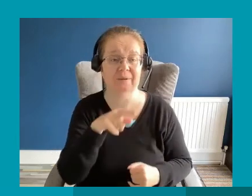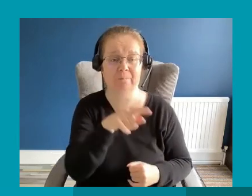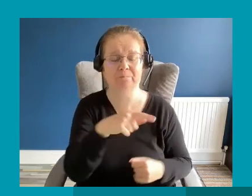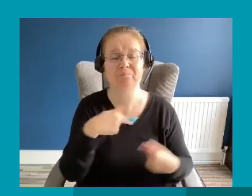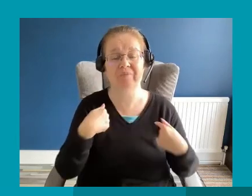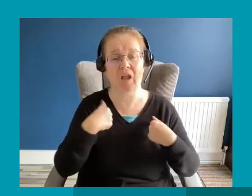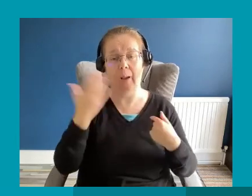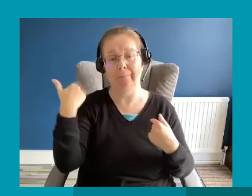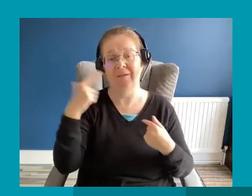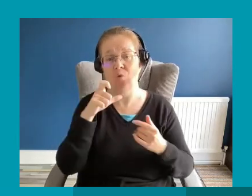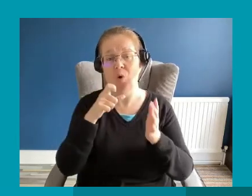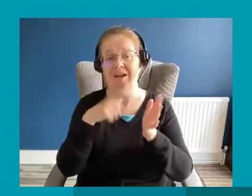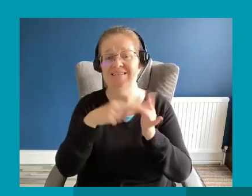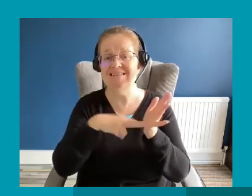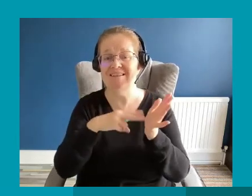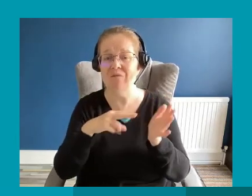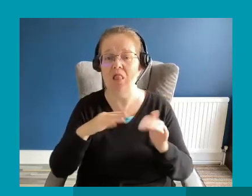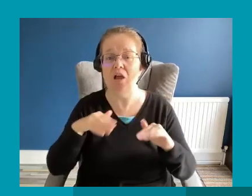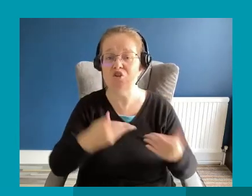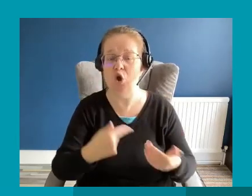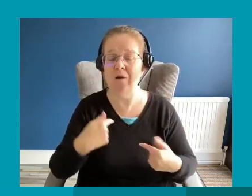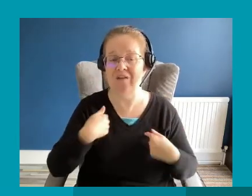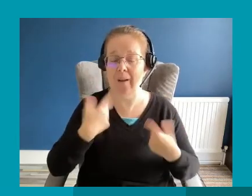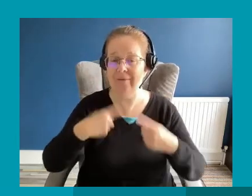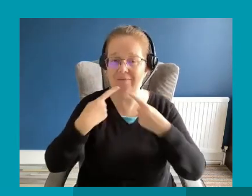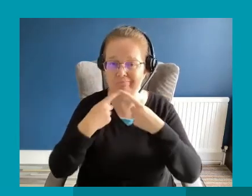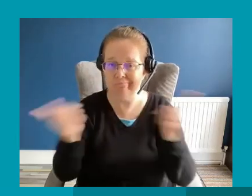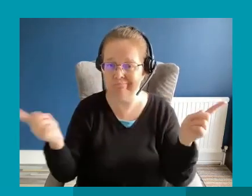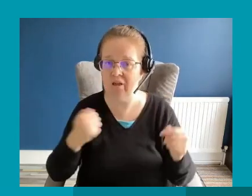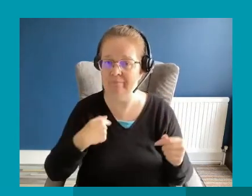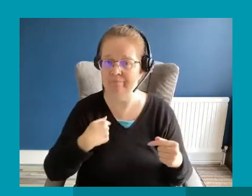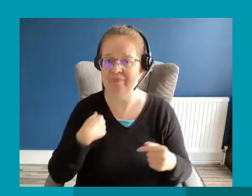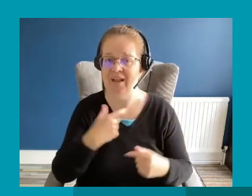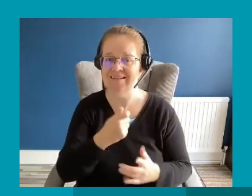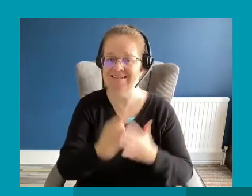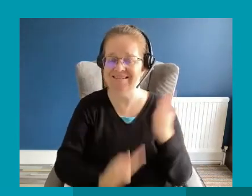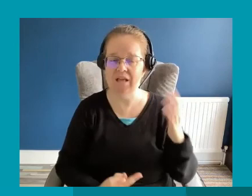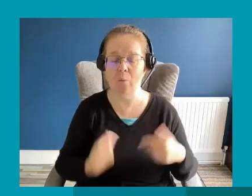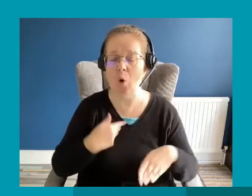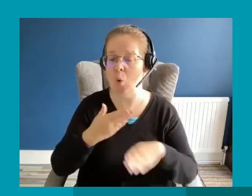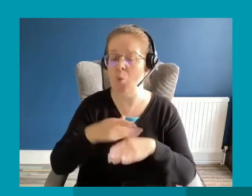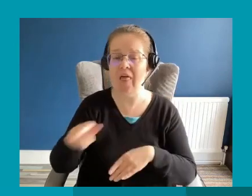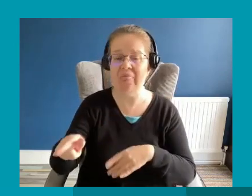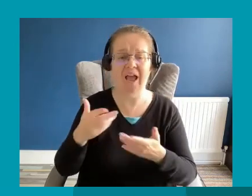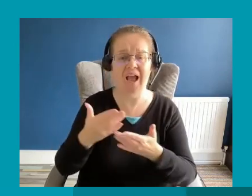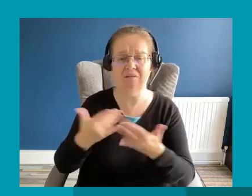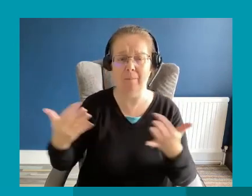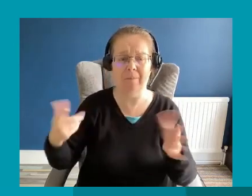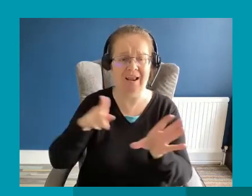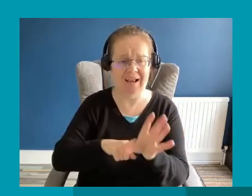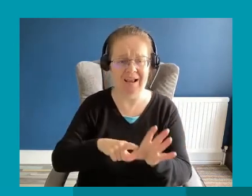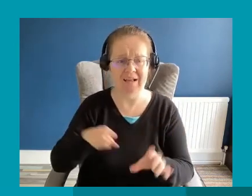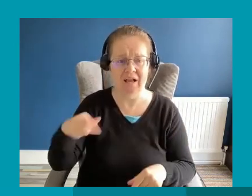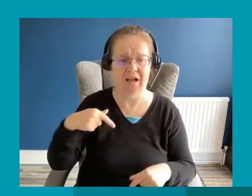service where I disclosed my hidden disability on application. Worked there for many years and when computers were installed it was